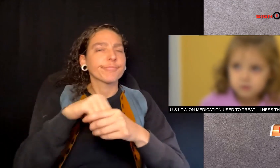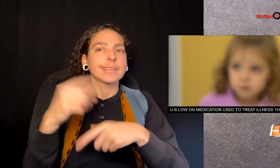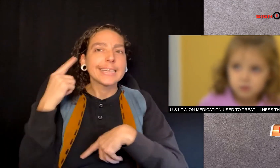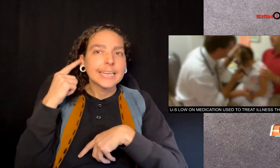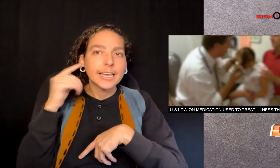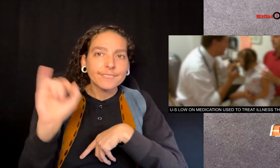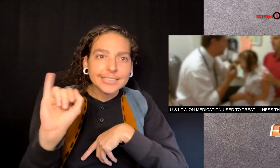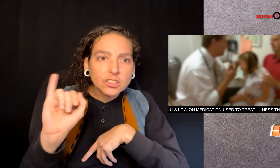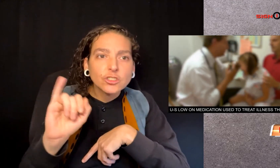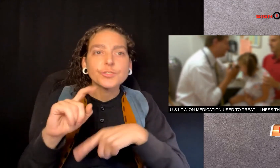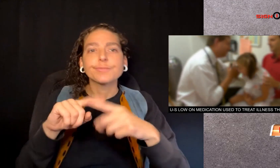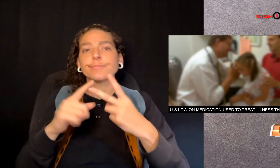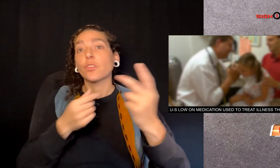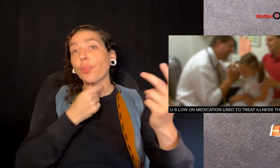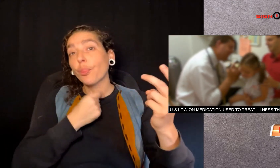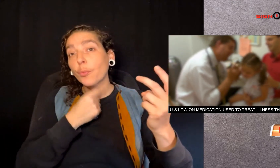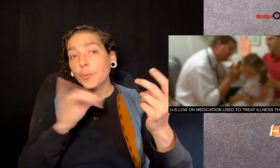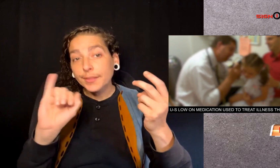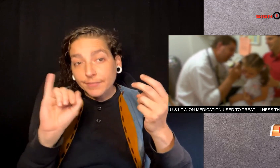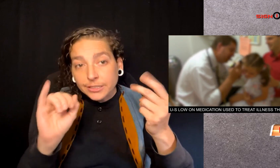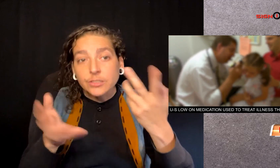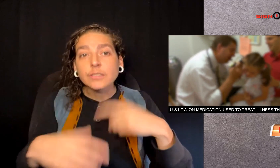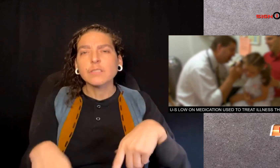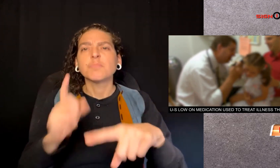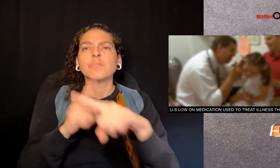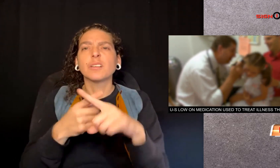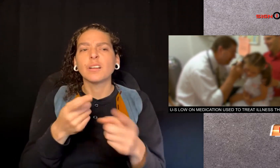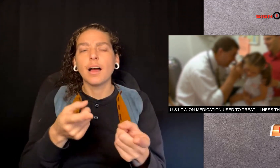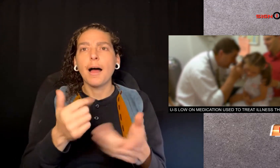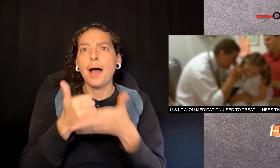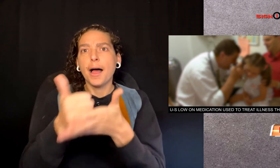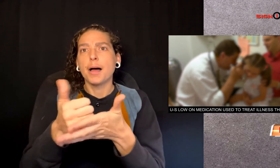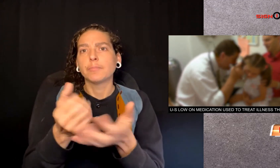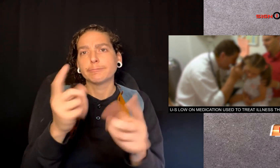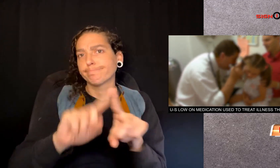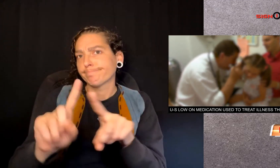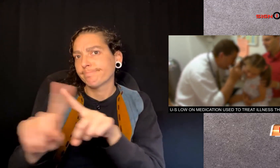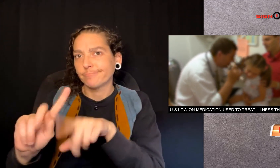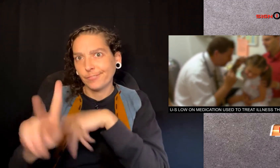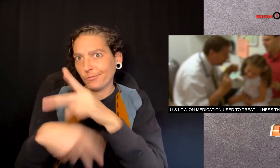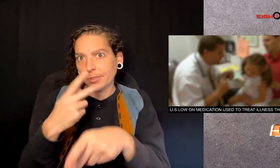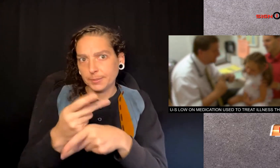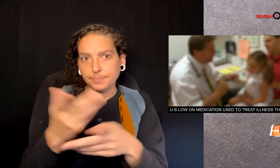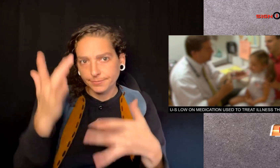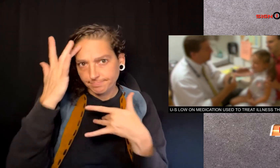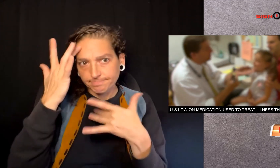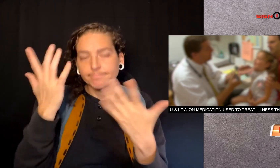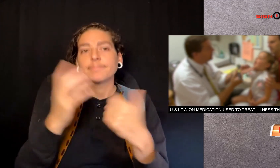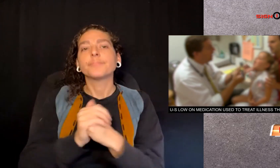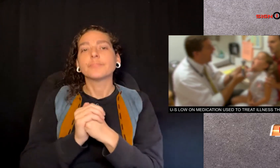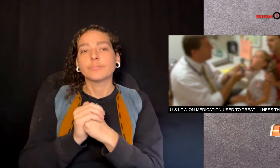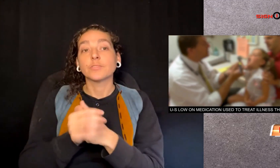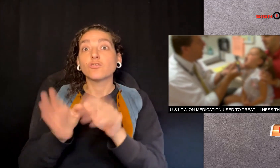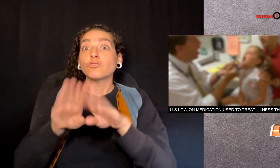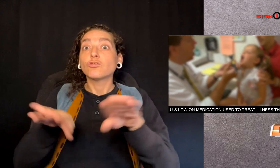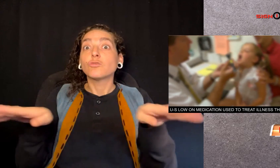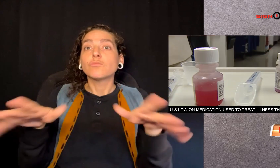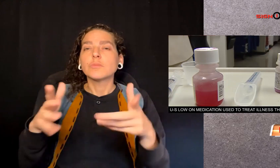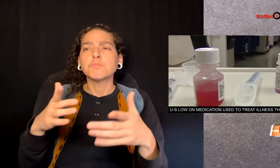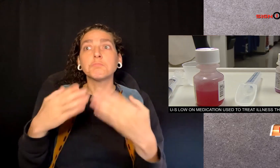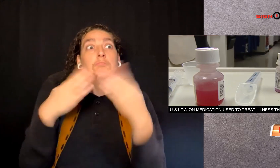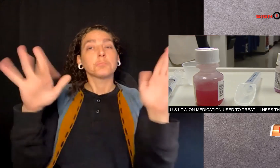for many illnesses including ear and throat infections and it comes in several forms children